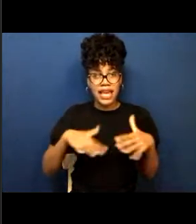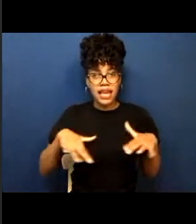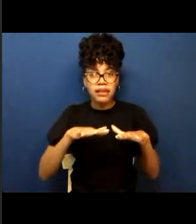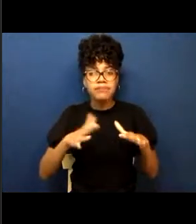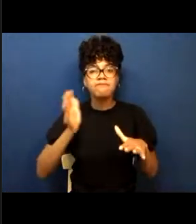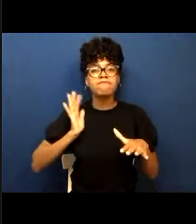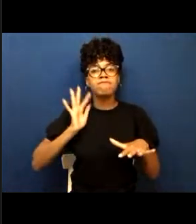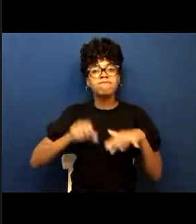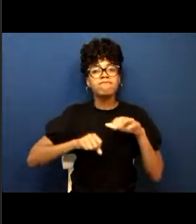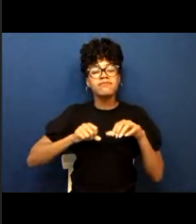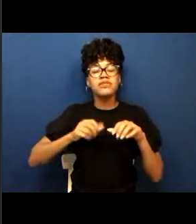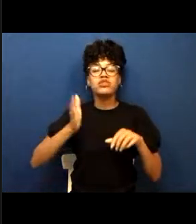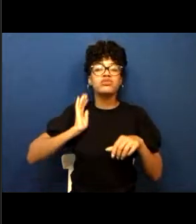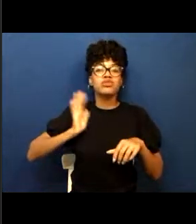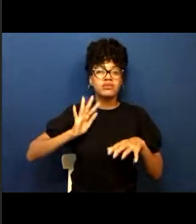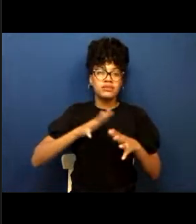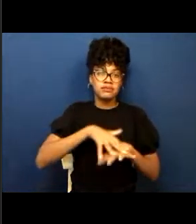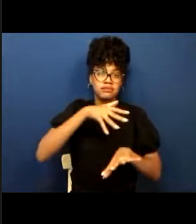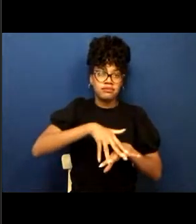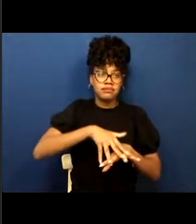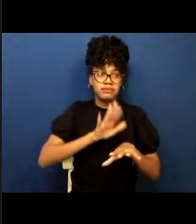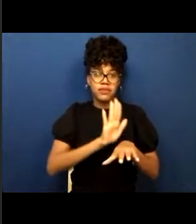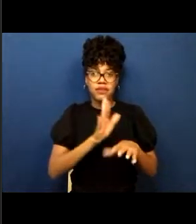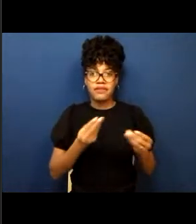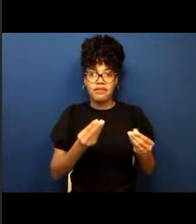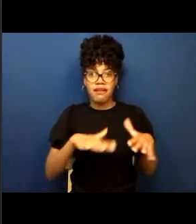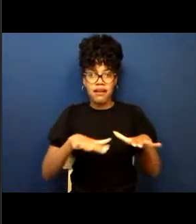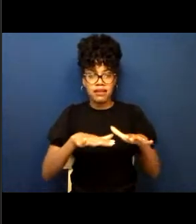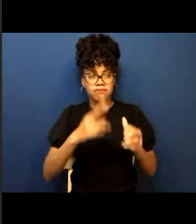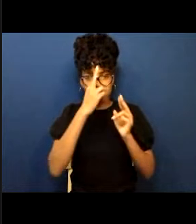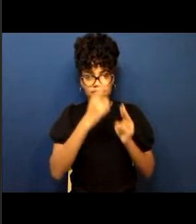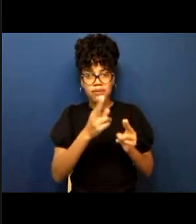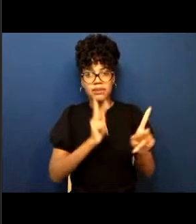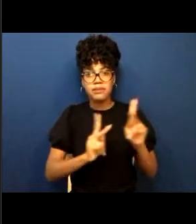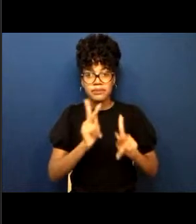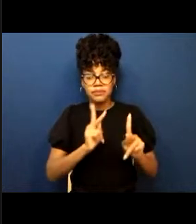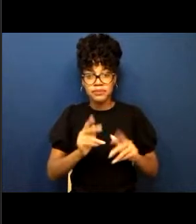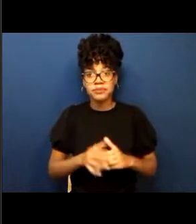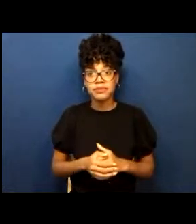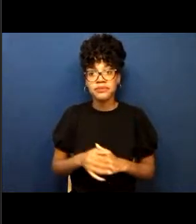traditional and local knowledge and much to share with us. We recognize that Jenny is coming to us